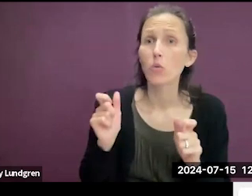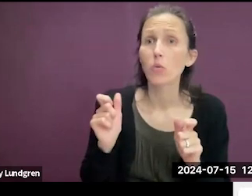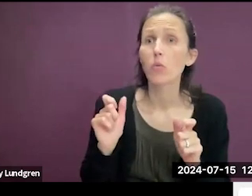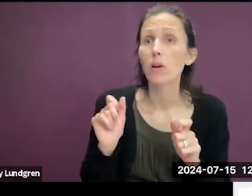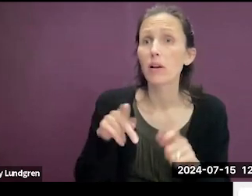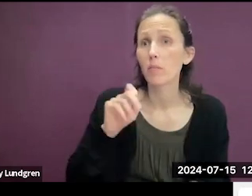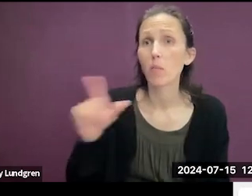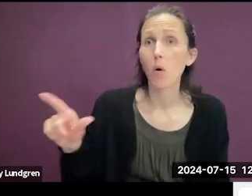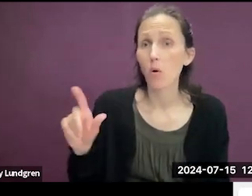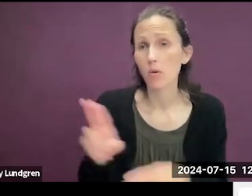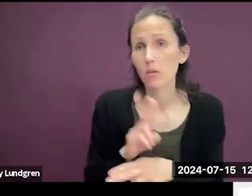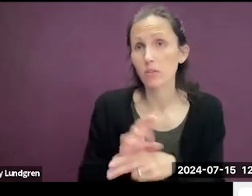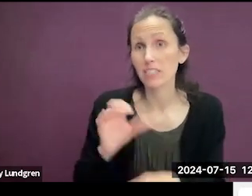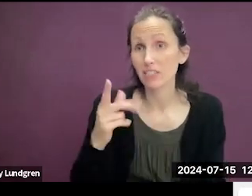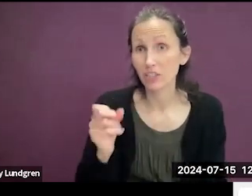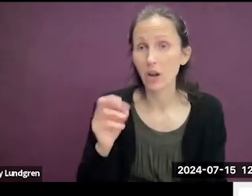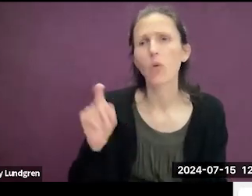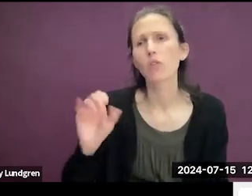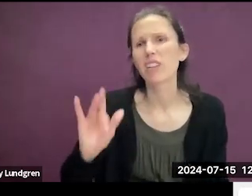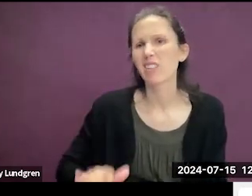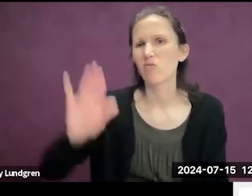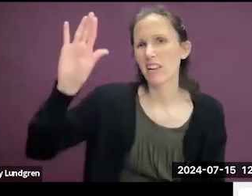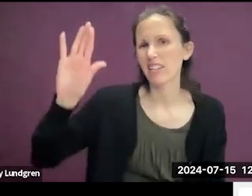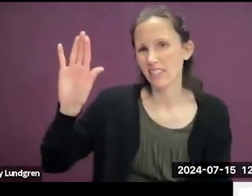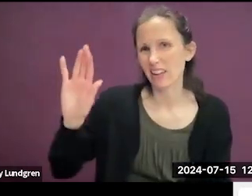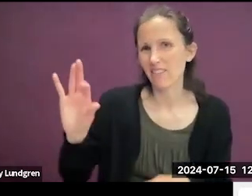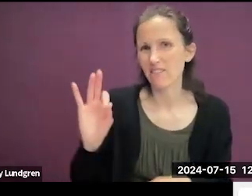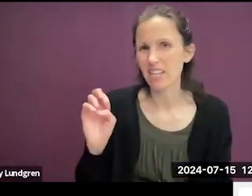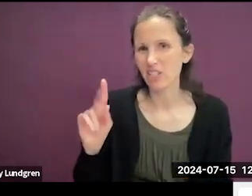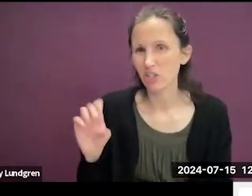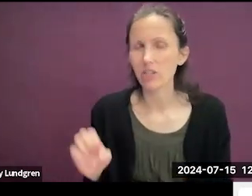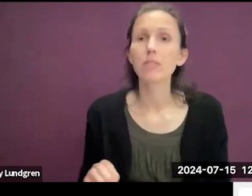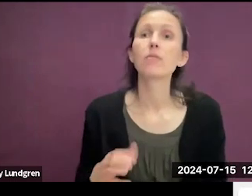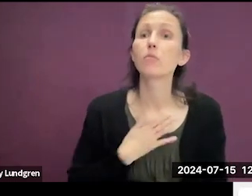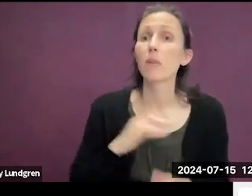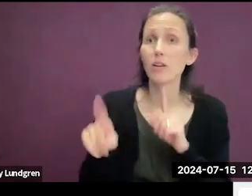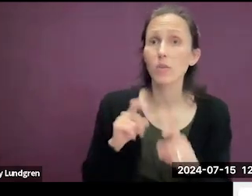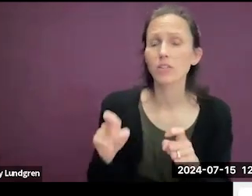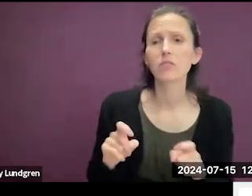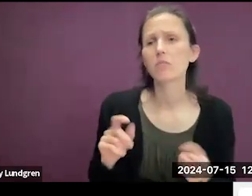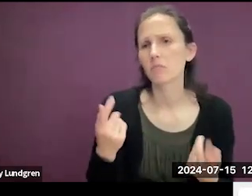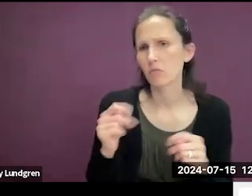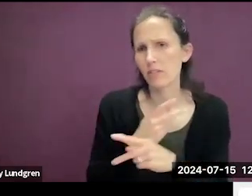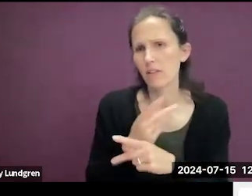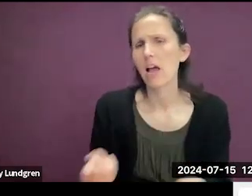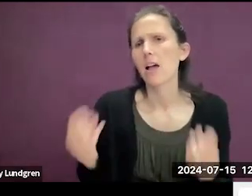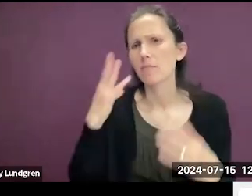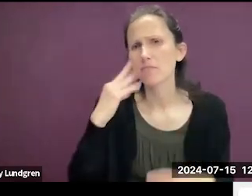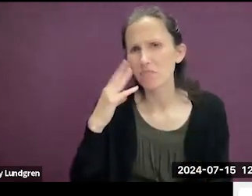or you can use the raise hand feature. So the poll question is trying to just discern how much experience everyone has